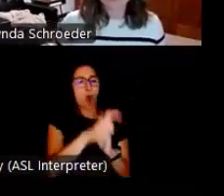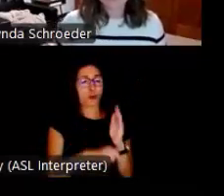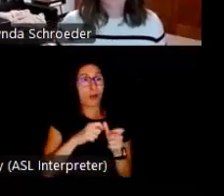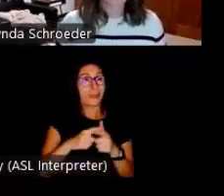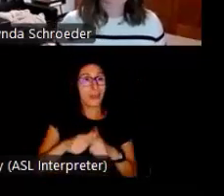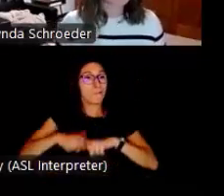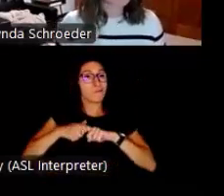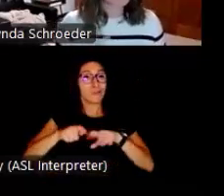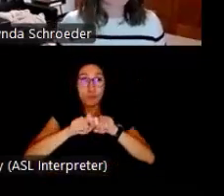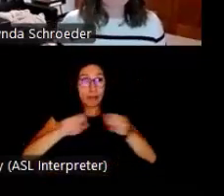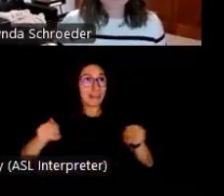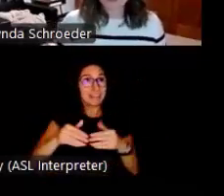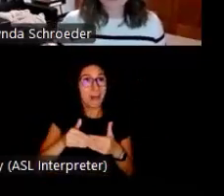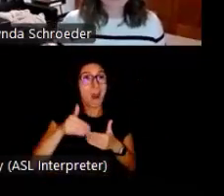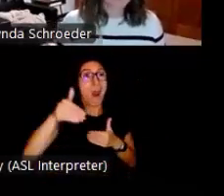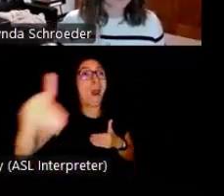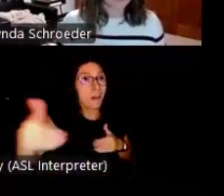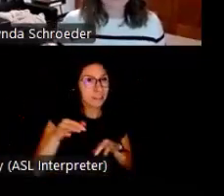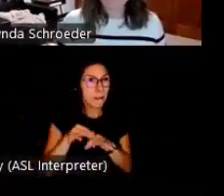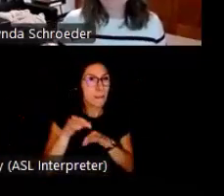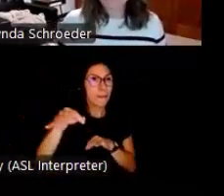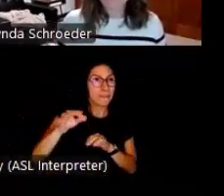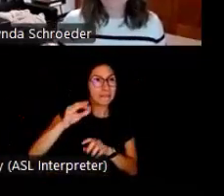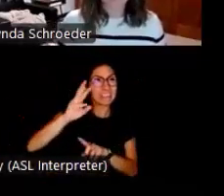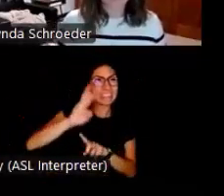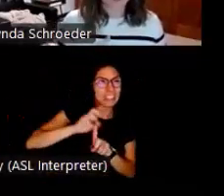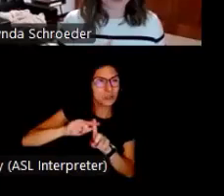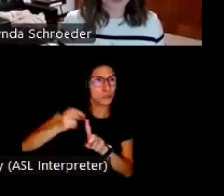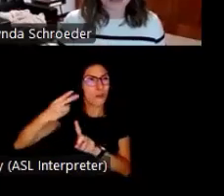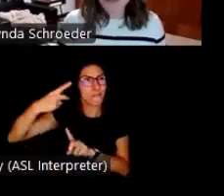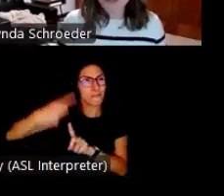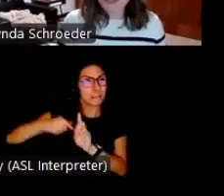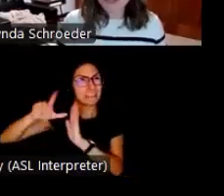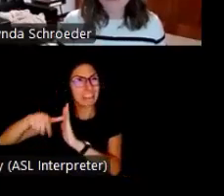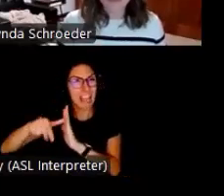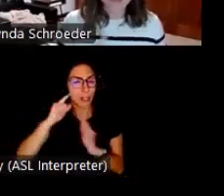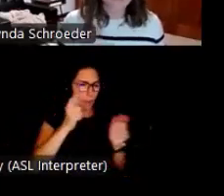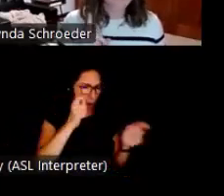between making revisions, getting acceptance letters, going through the publishing phase,